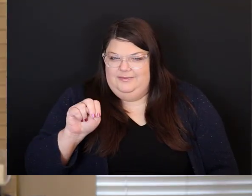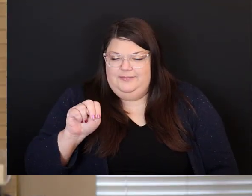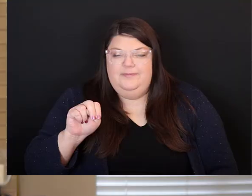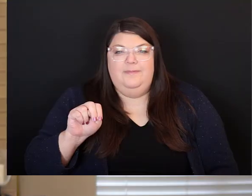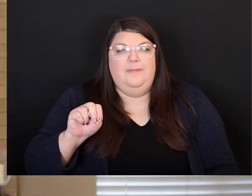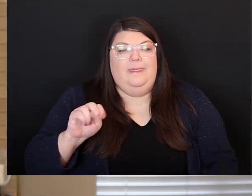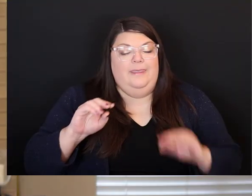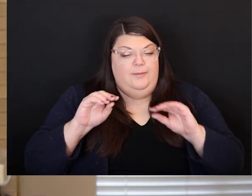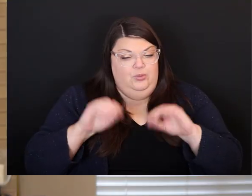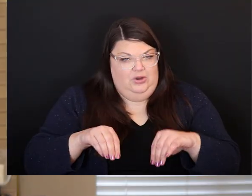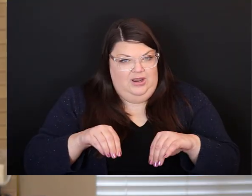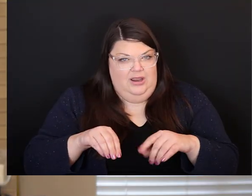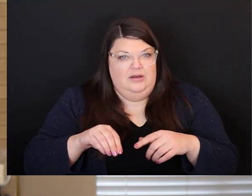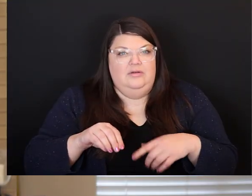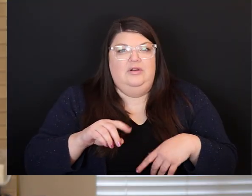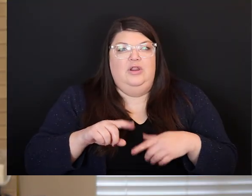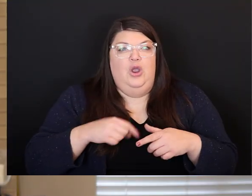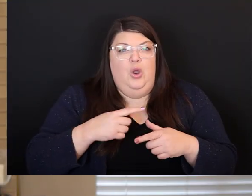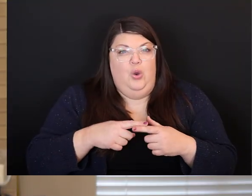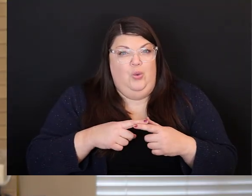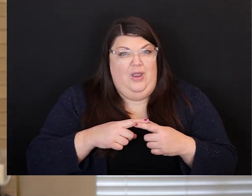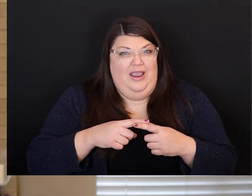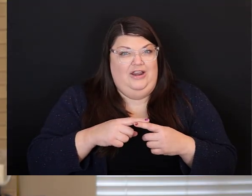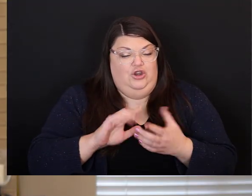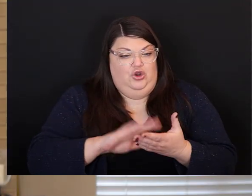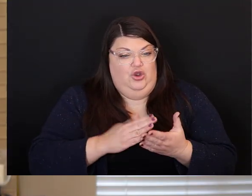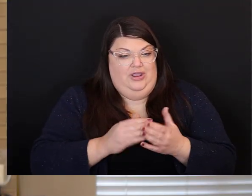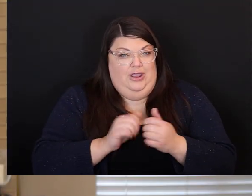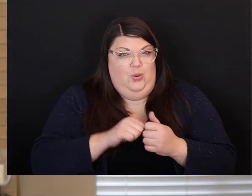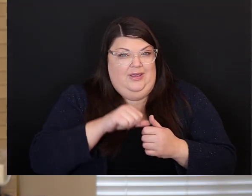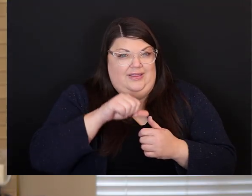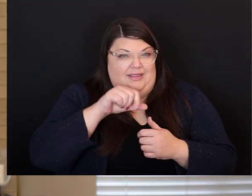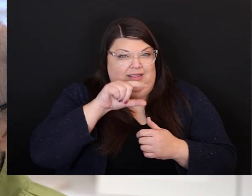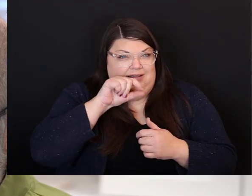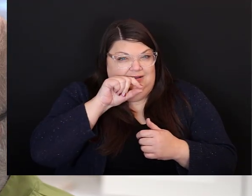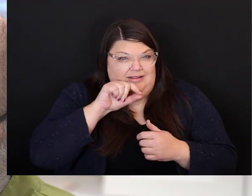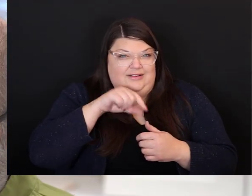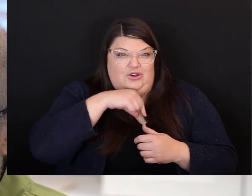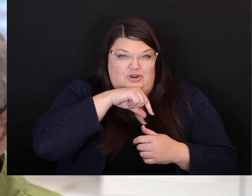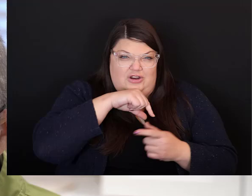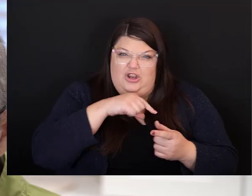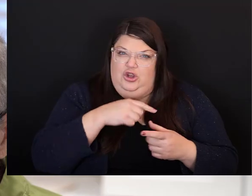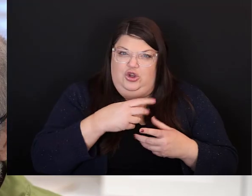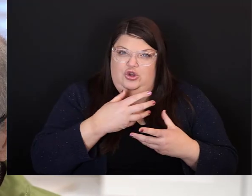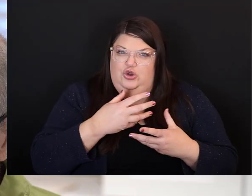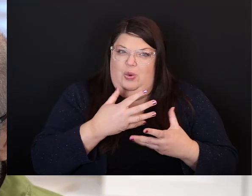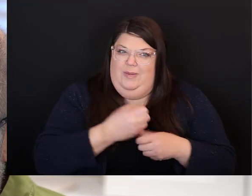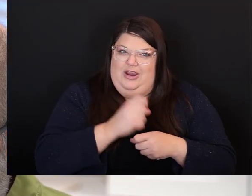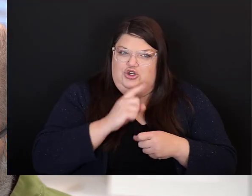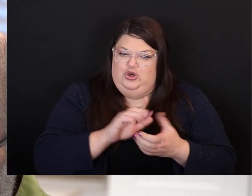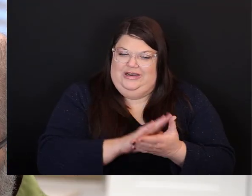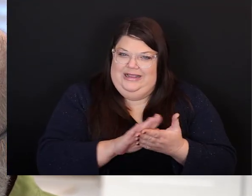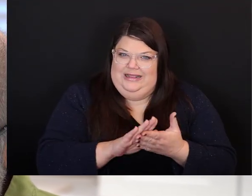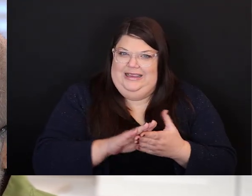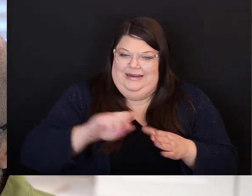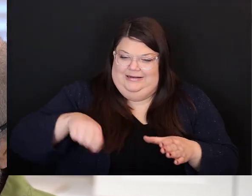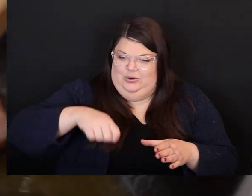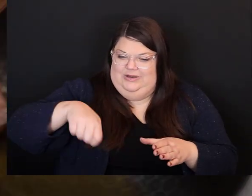And when you're cooking with poultry, you need to make sure you keep your utensils nice and clean because you don't want to cross contaminate. That's the most important thing.